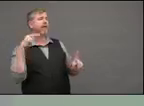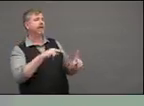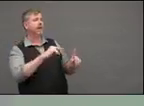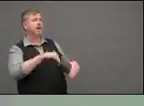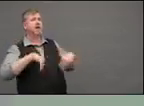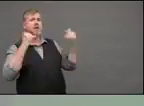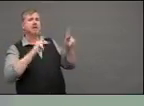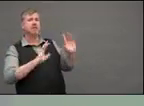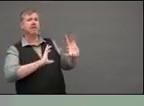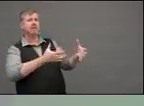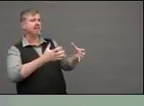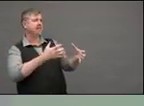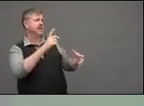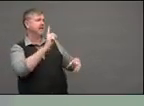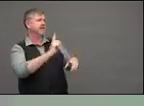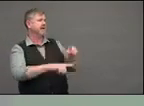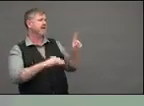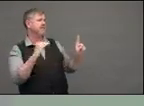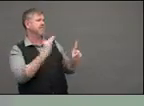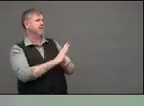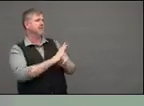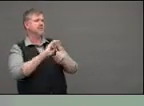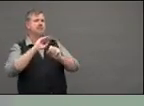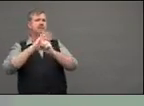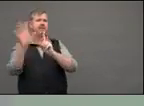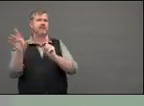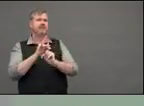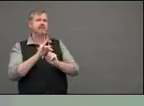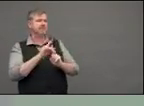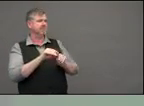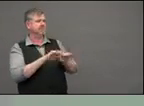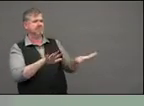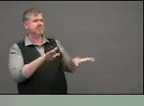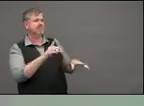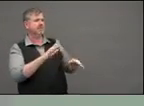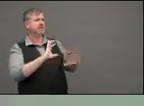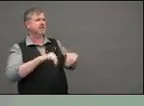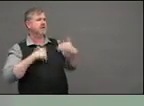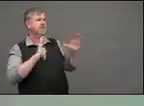get the COVID or they were less likely to so i feel like because of that myth